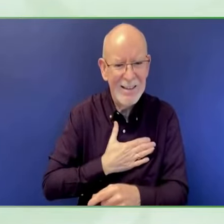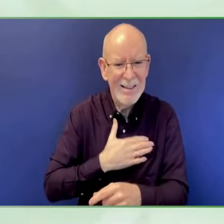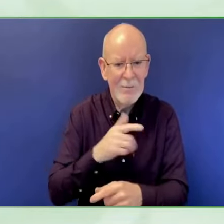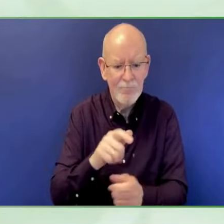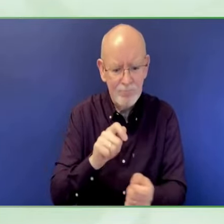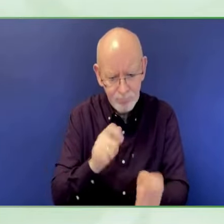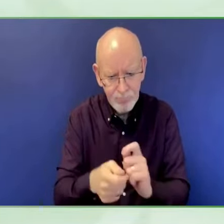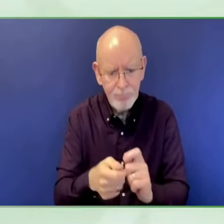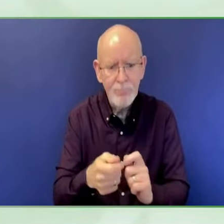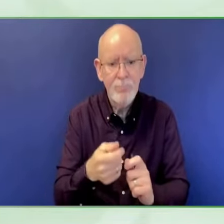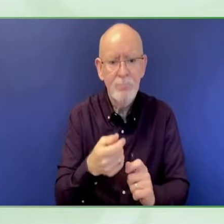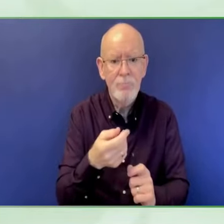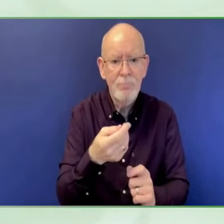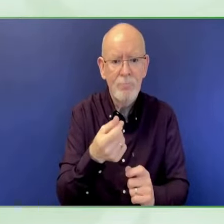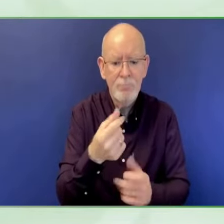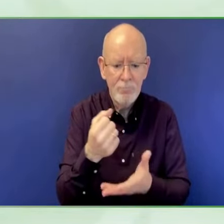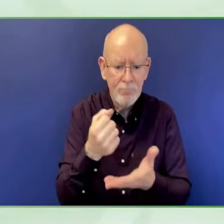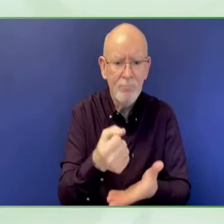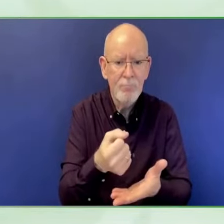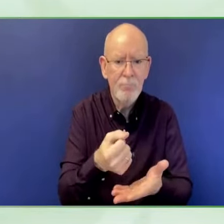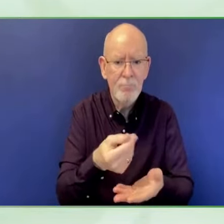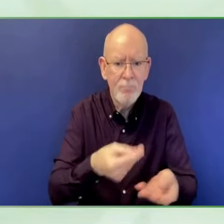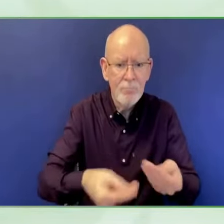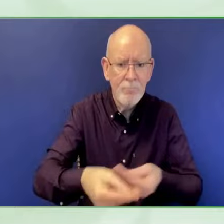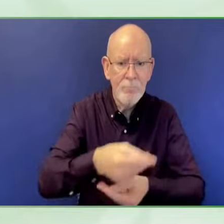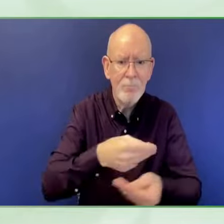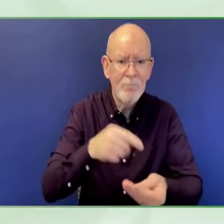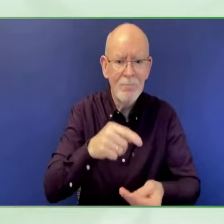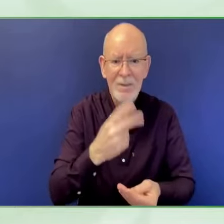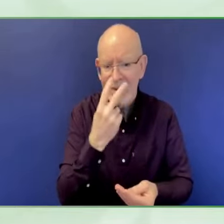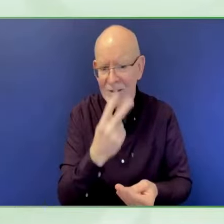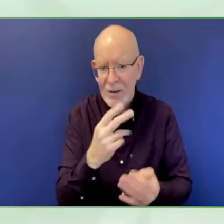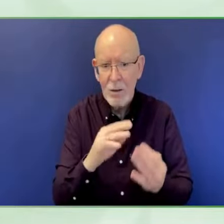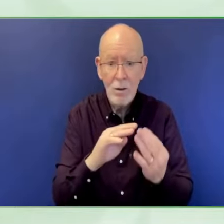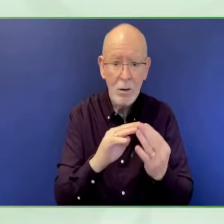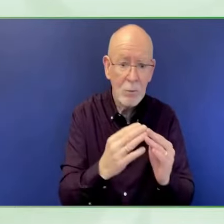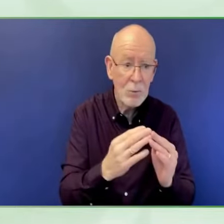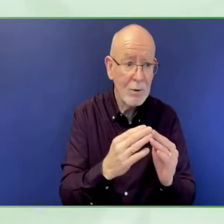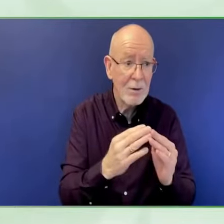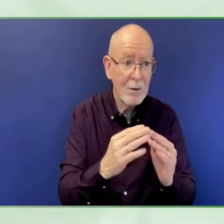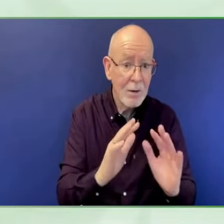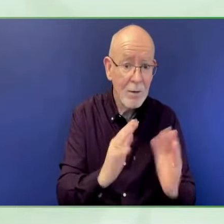person-centred planning approaches and emphasising a present I can